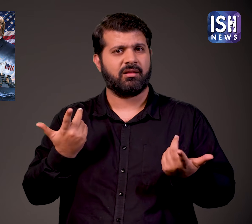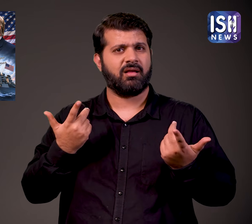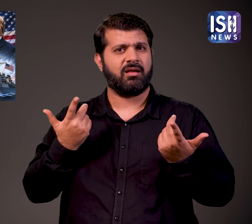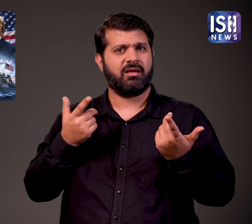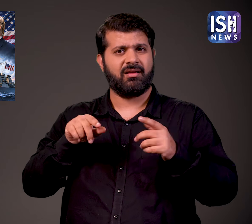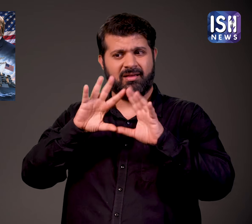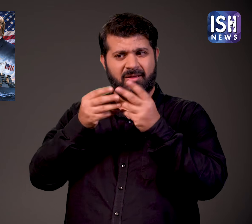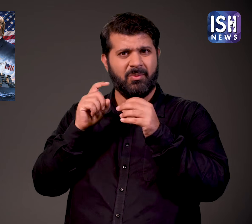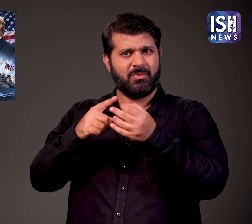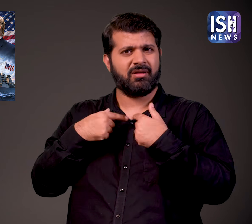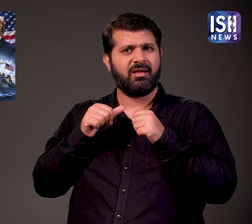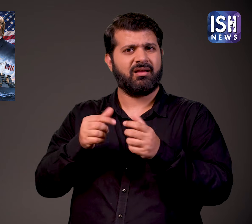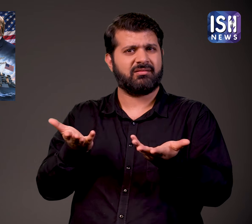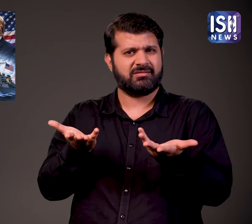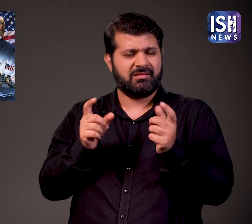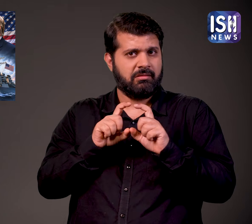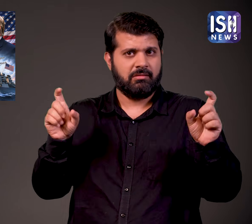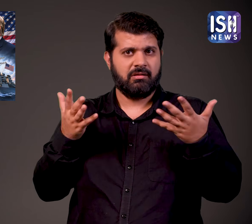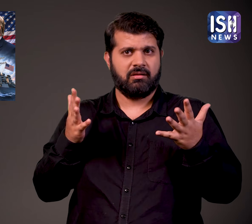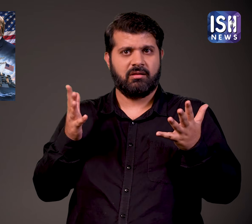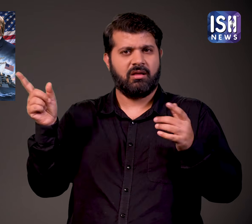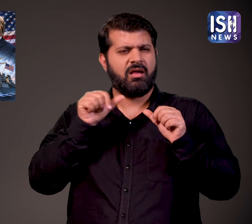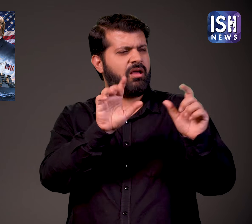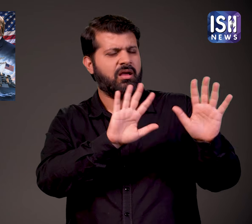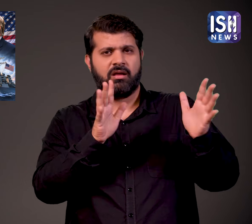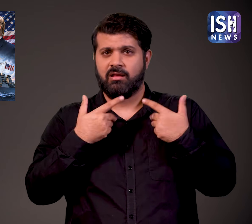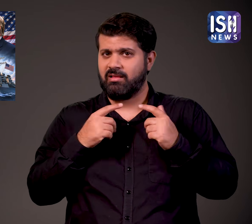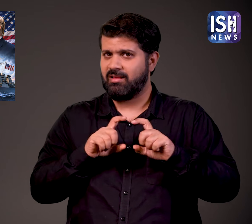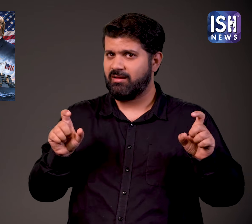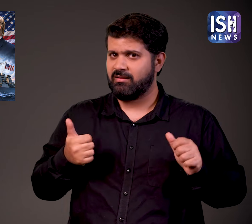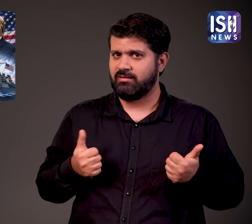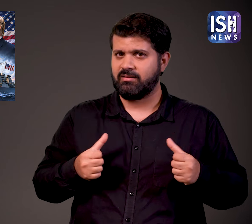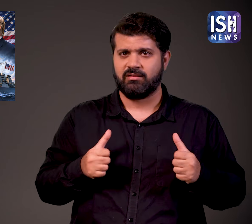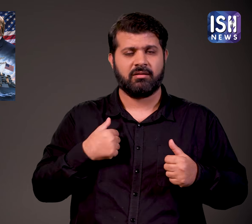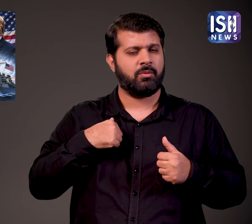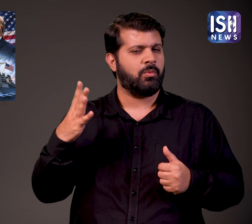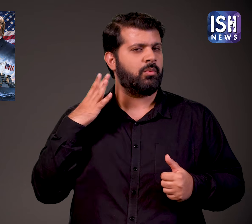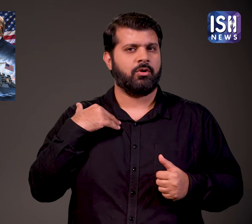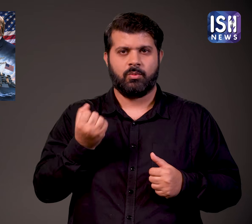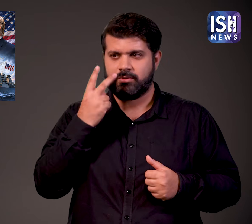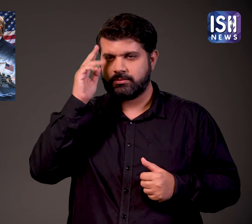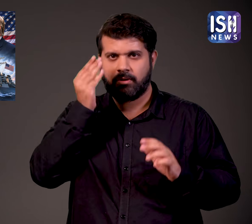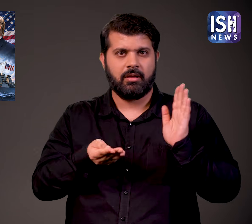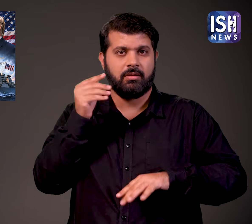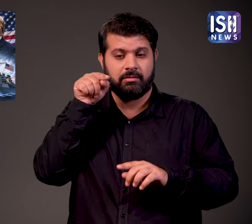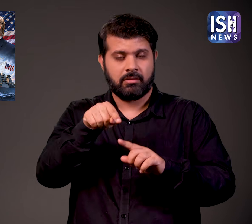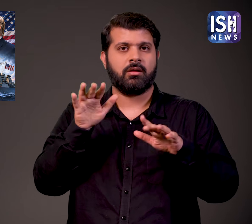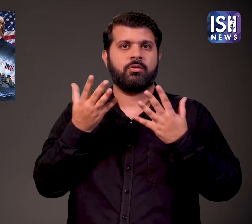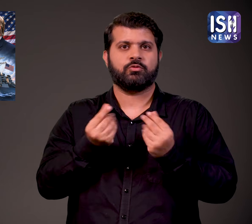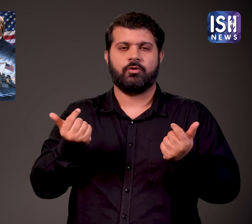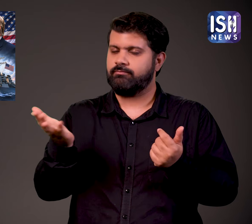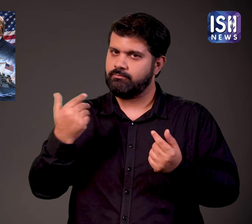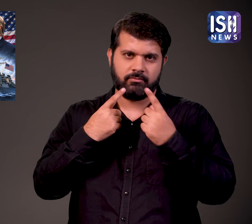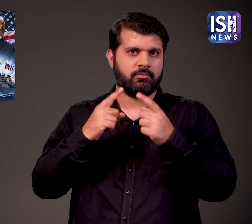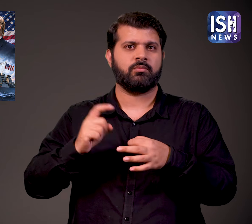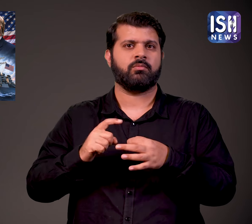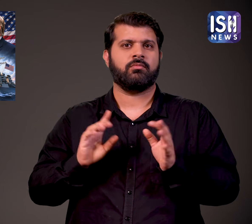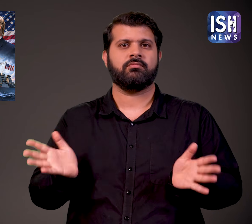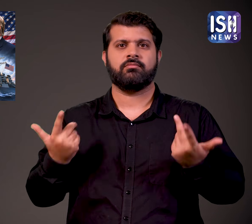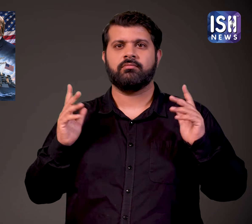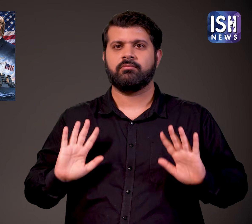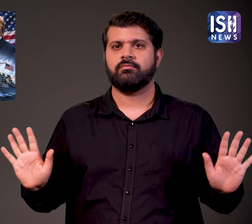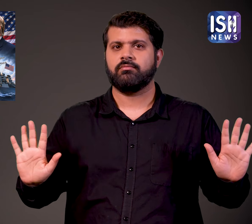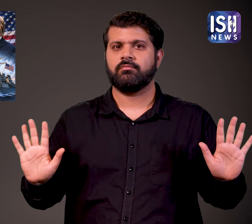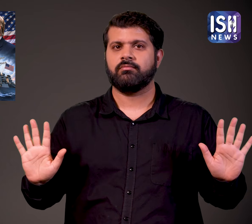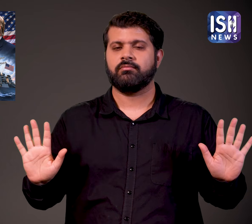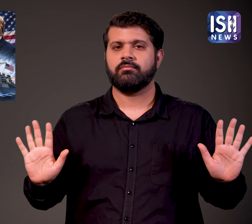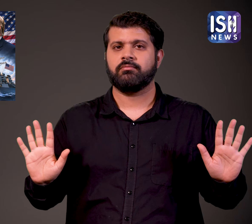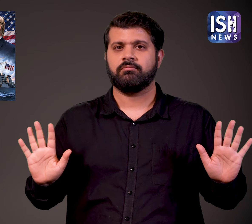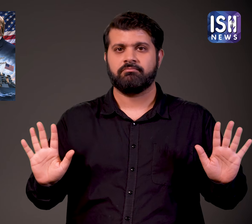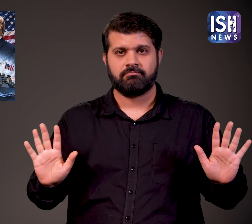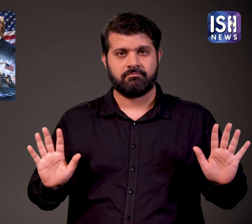Many questions remain unanswered, and people are waiting to see how such situations will be resolved.